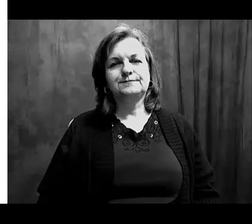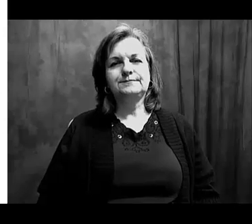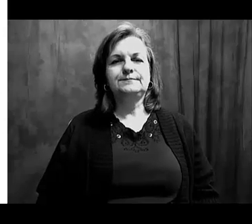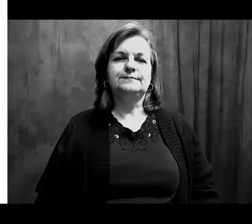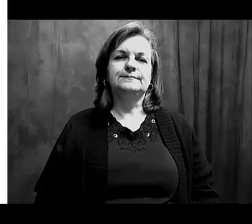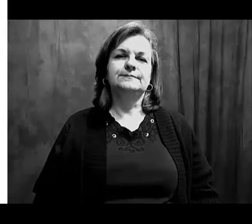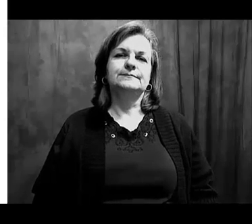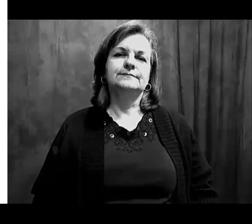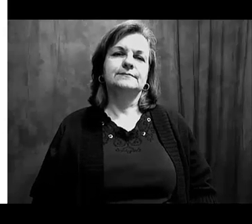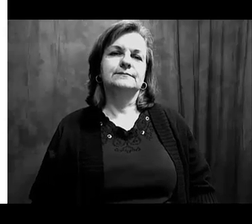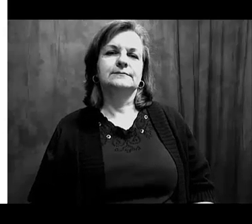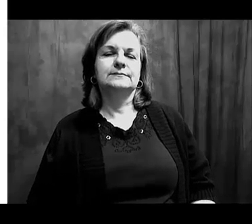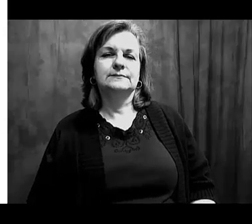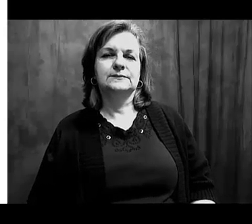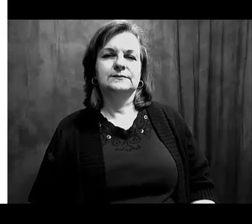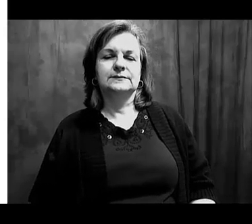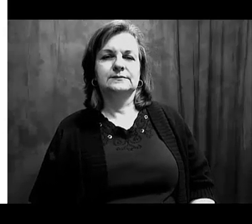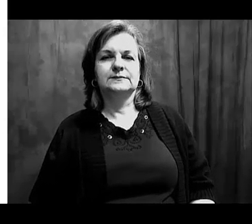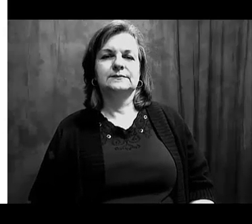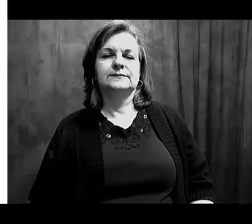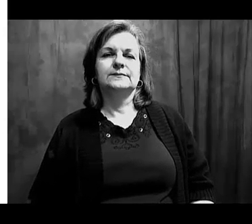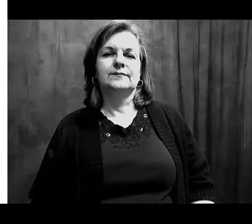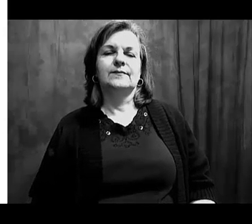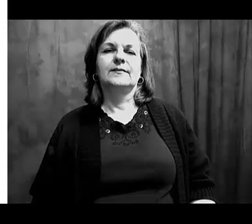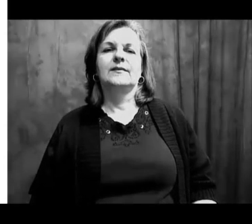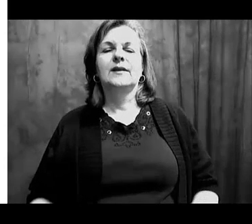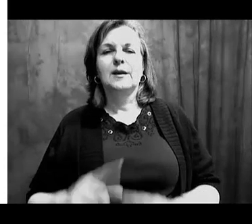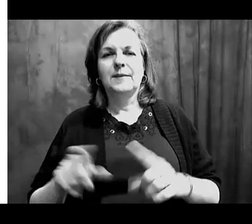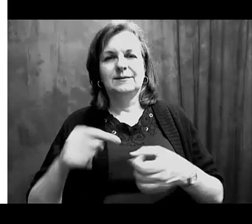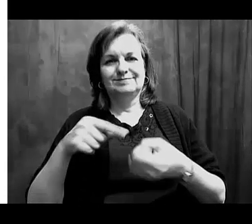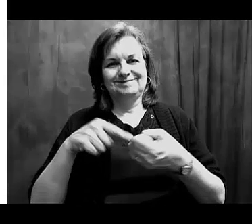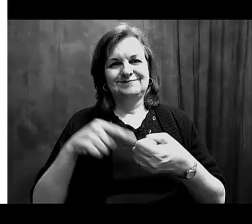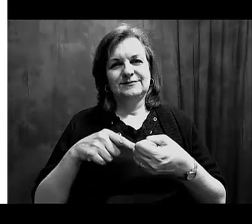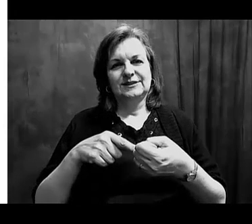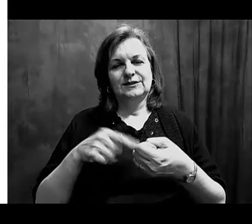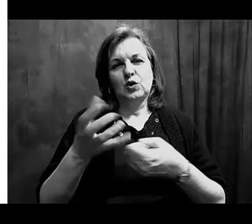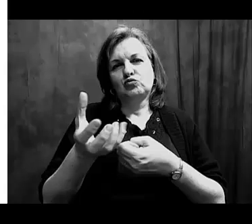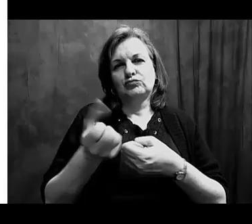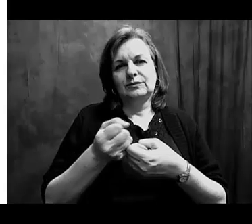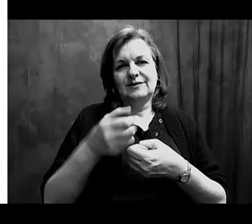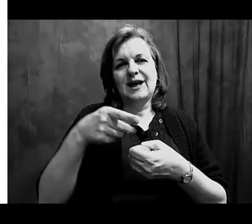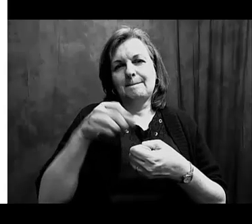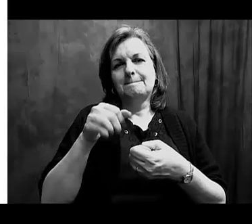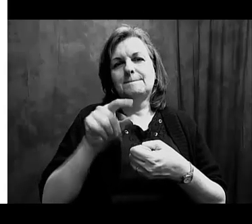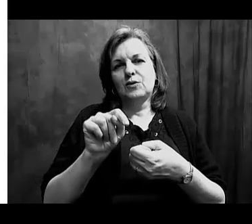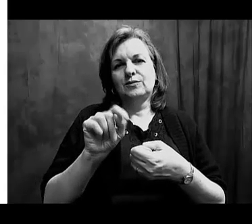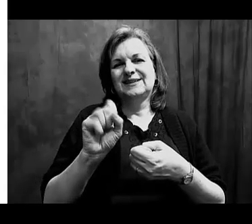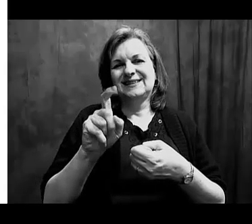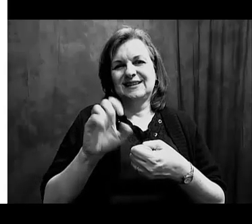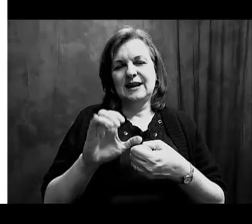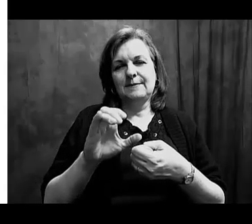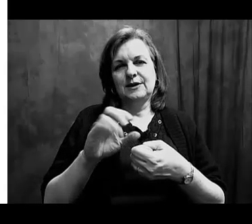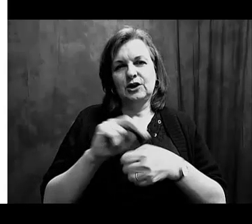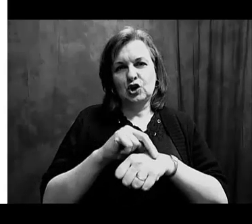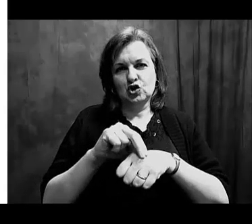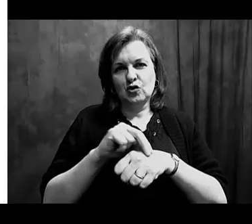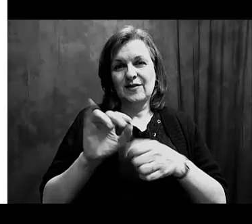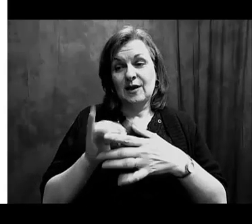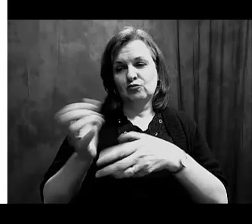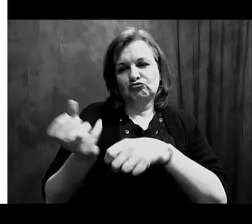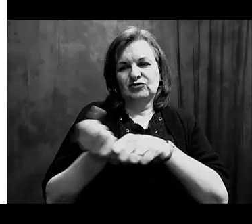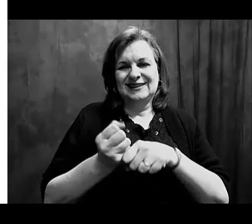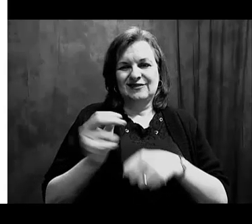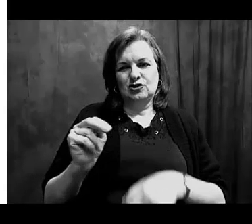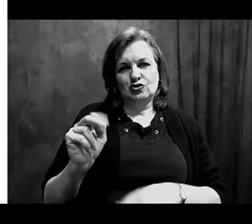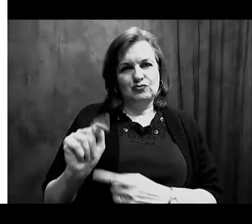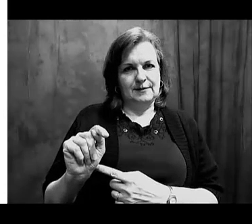the problem is the receiving neuron that we mentioned -- the postsynaptic